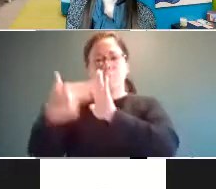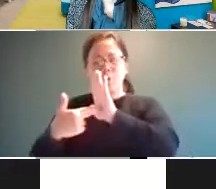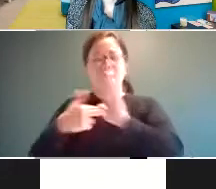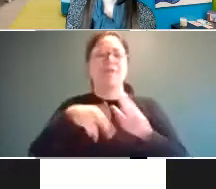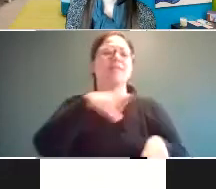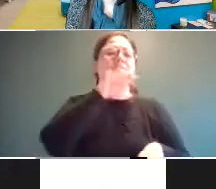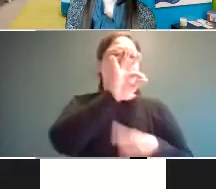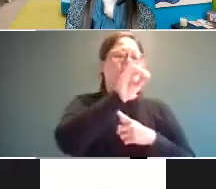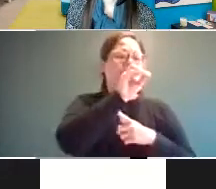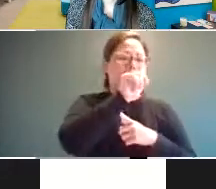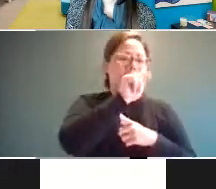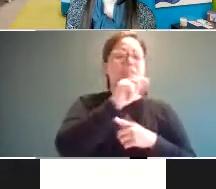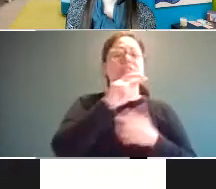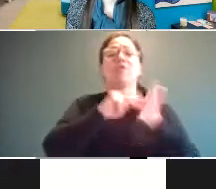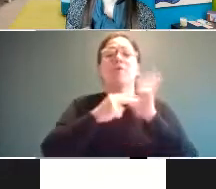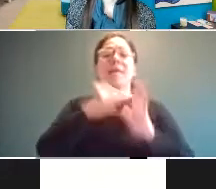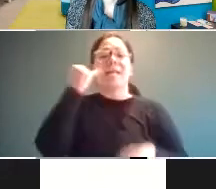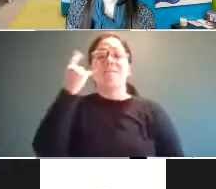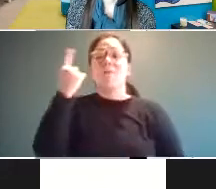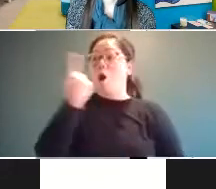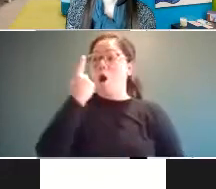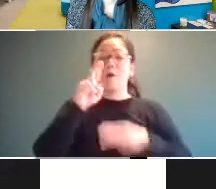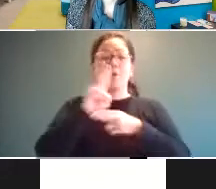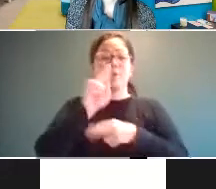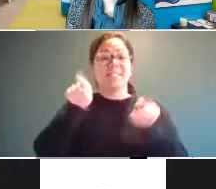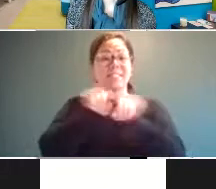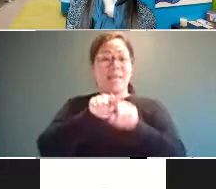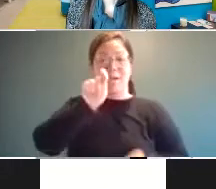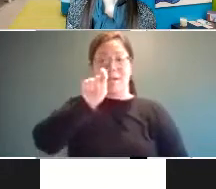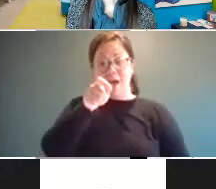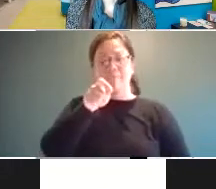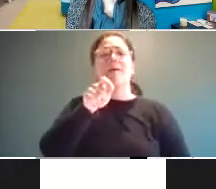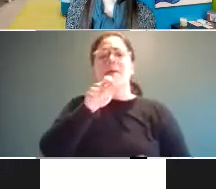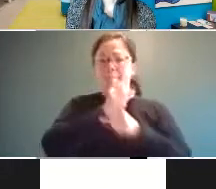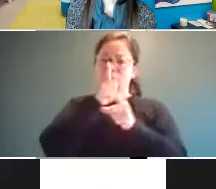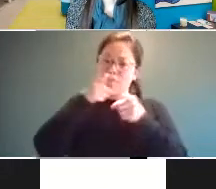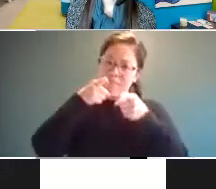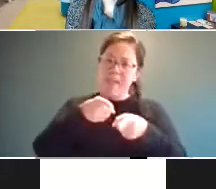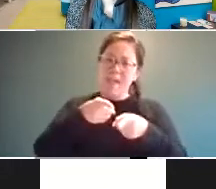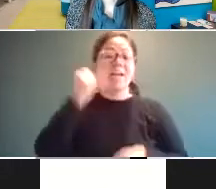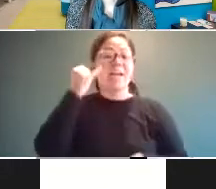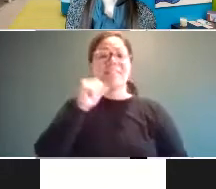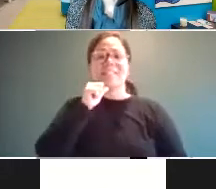So if you always use a serial comma, make sure it's always present. And if not, then don't sprinkle it in.